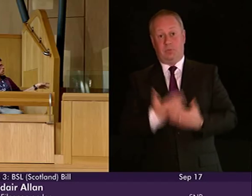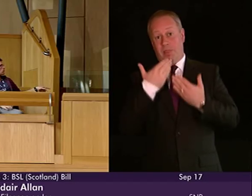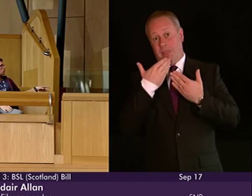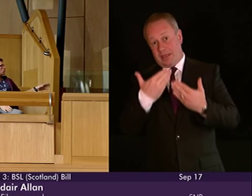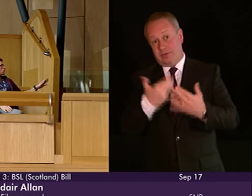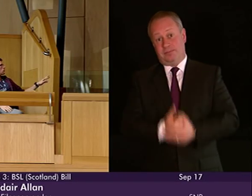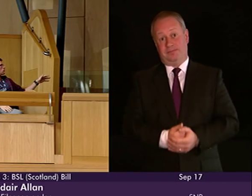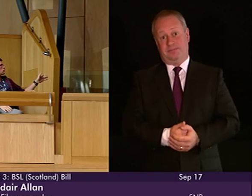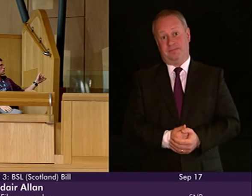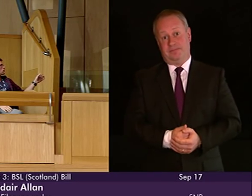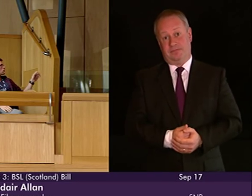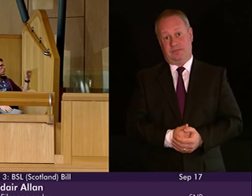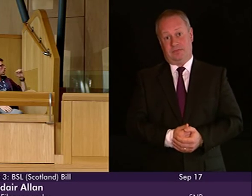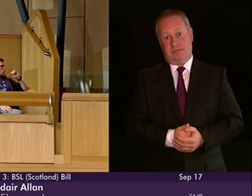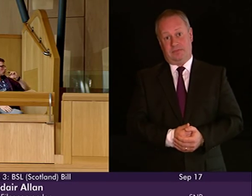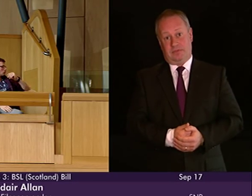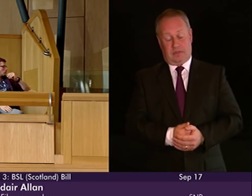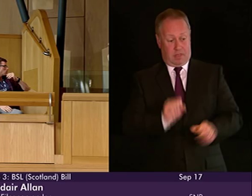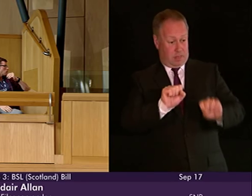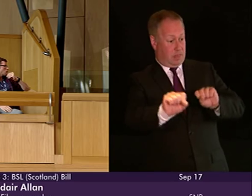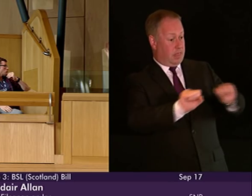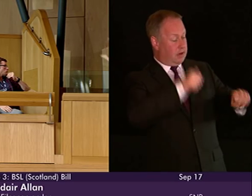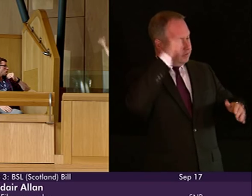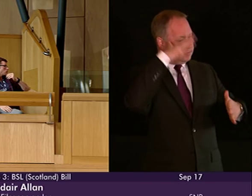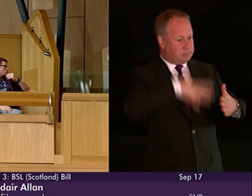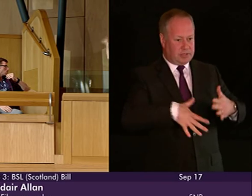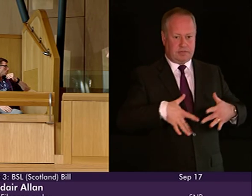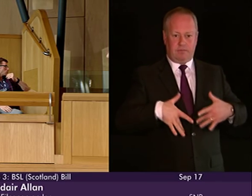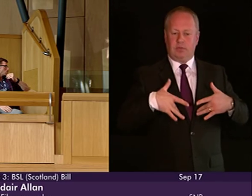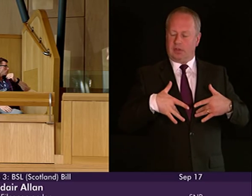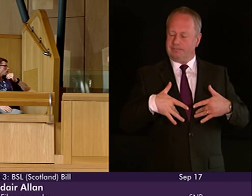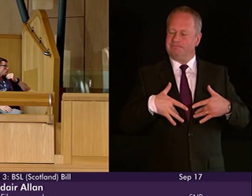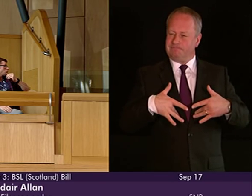By sharing their experiences and insights with us, they helped us to gain a better